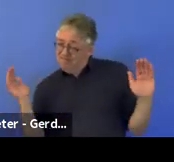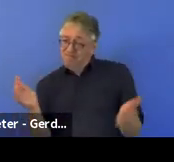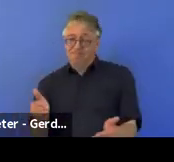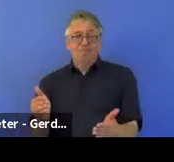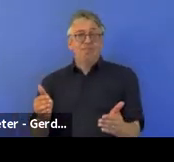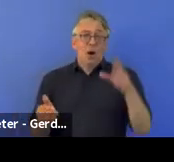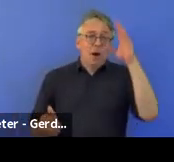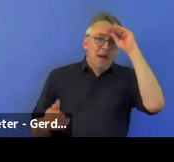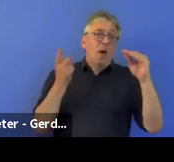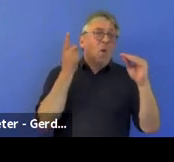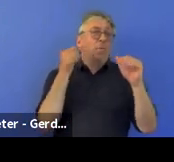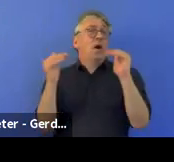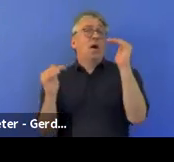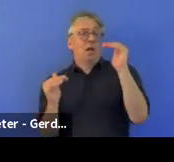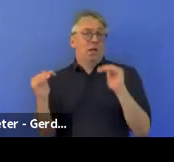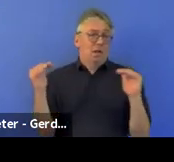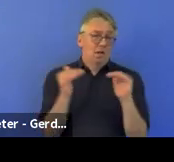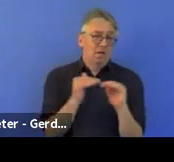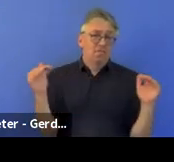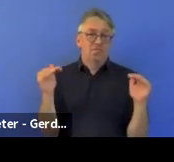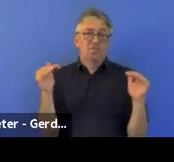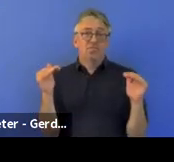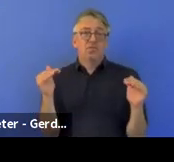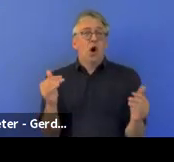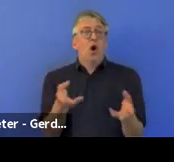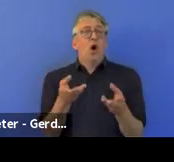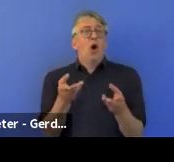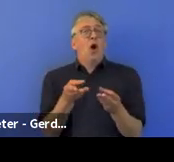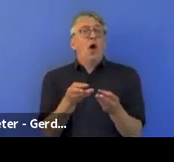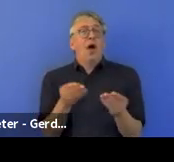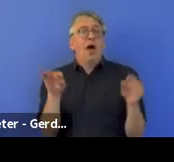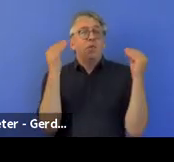shifts power. They're asking us to invest in education that centers